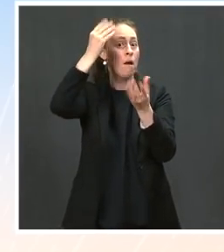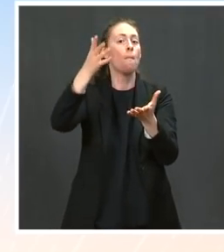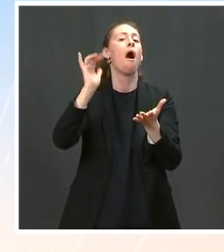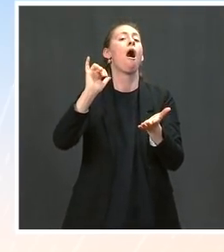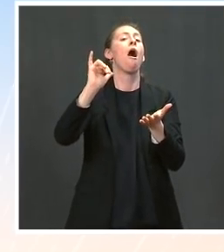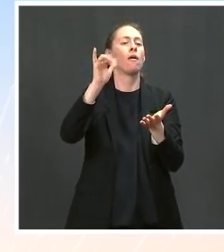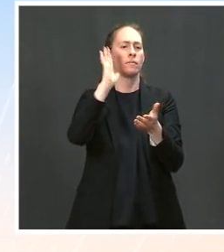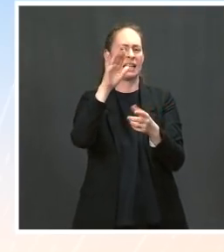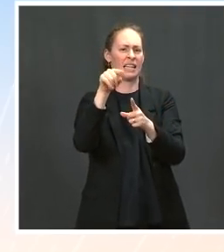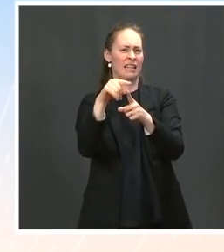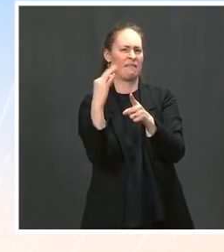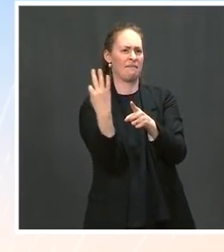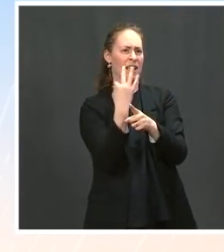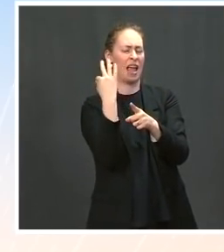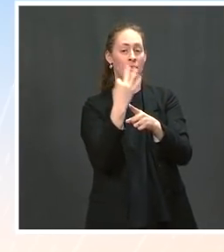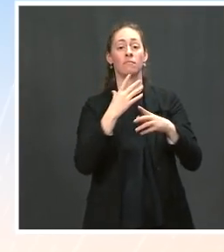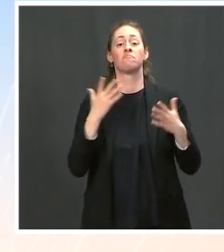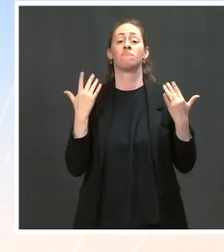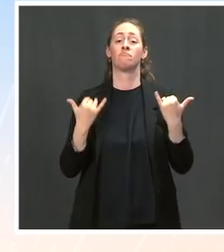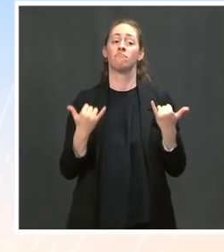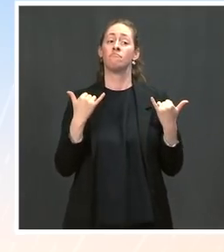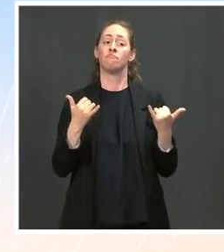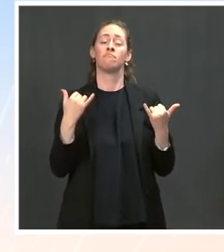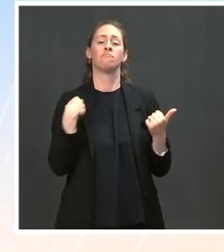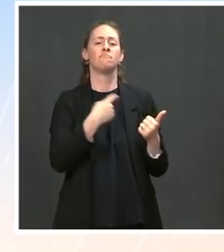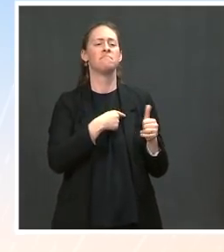But our goal -- we remain confident in our ability